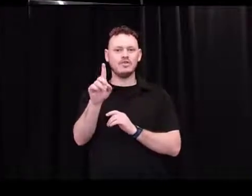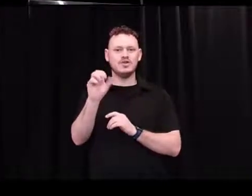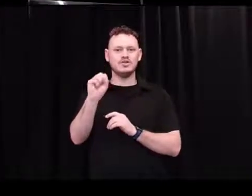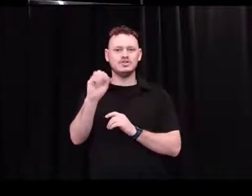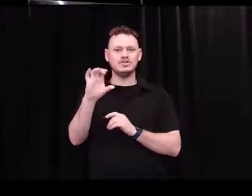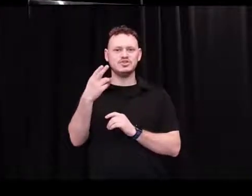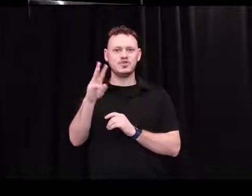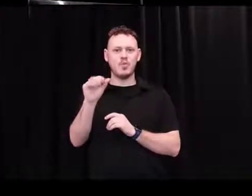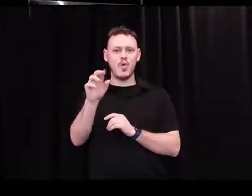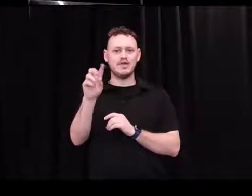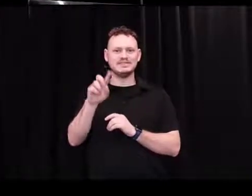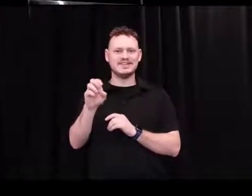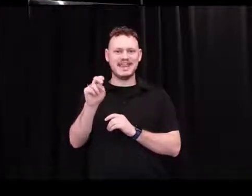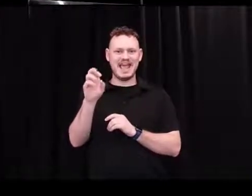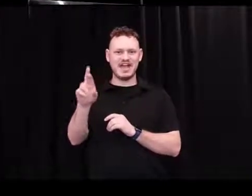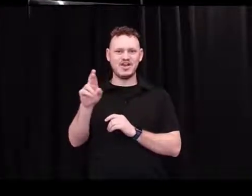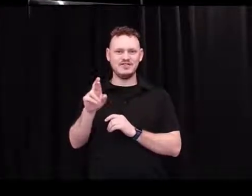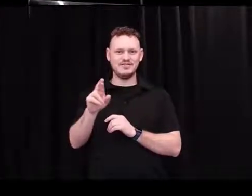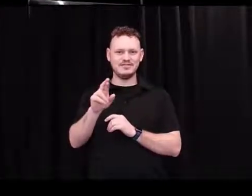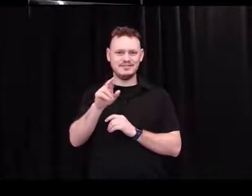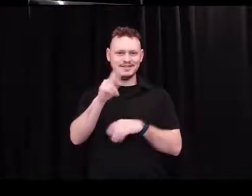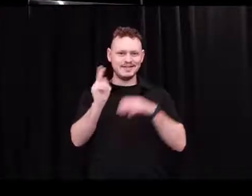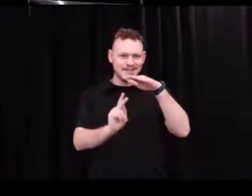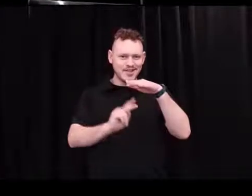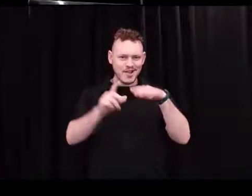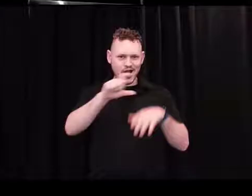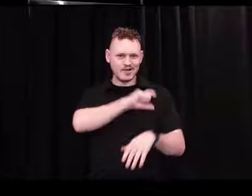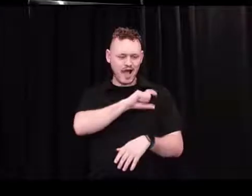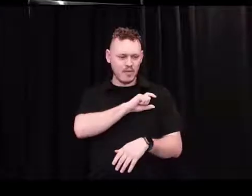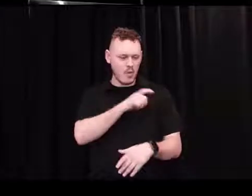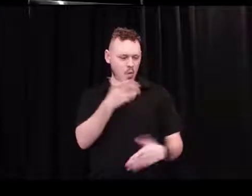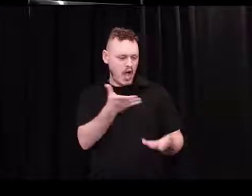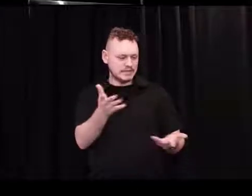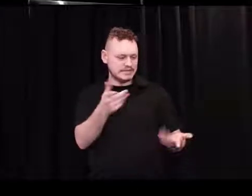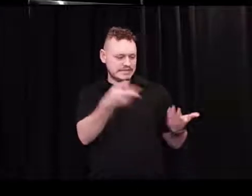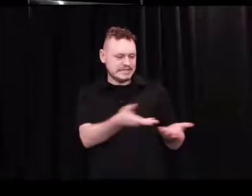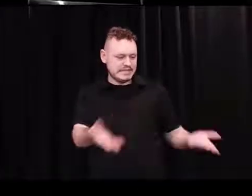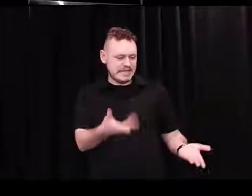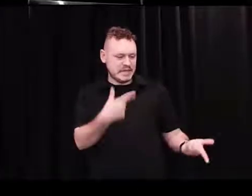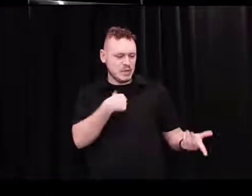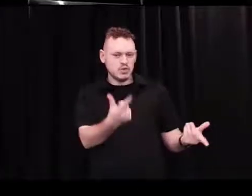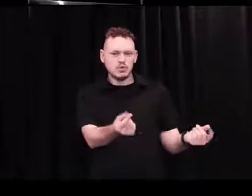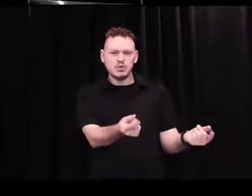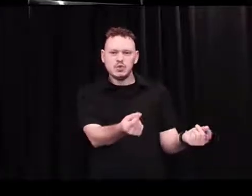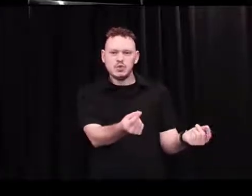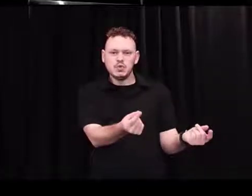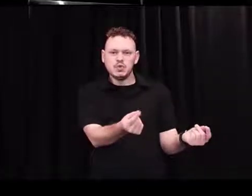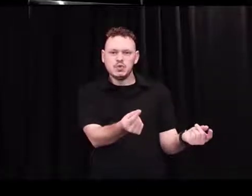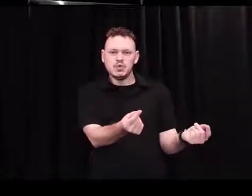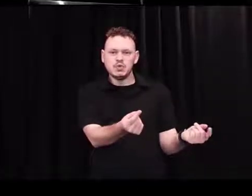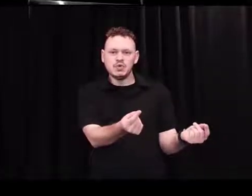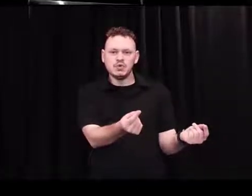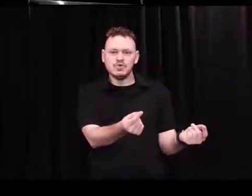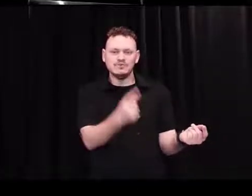in Kindergarten Cop. What is this thing and what does it do? Listen, when you're faced with dealing